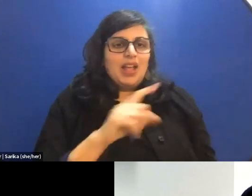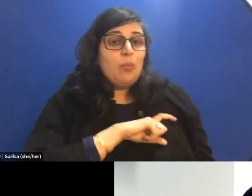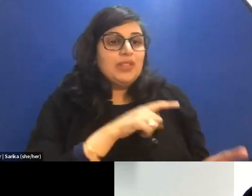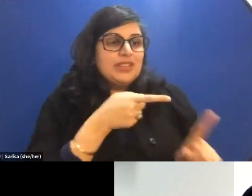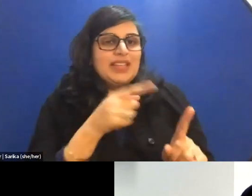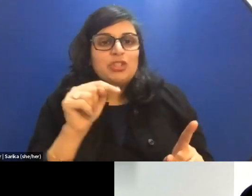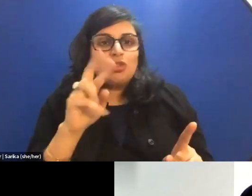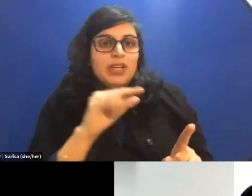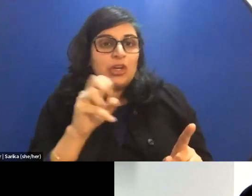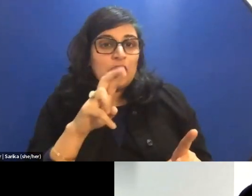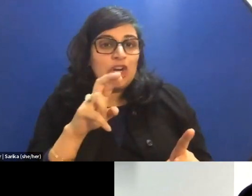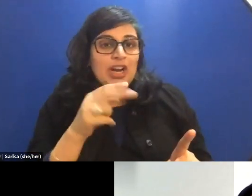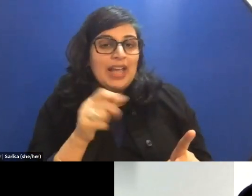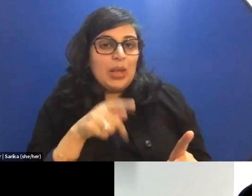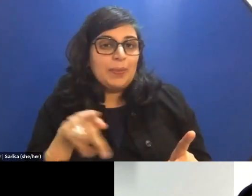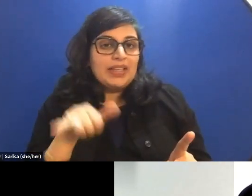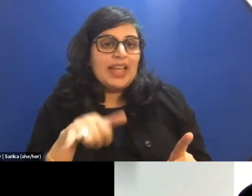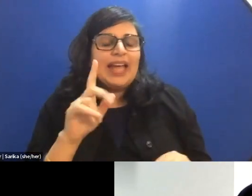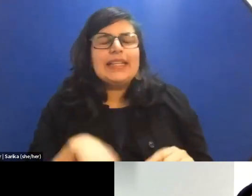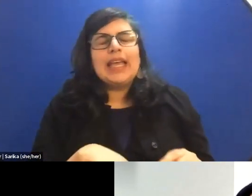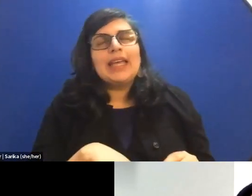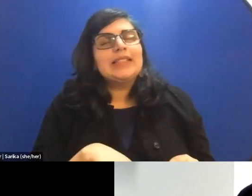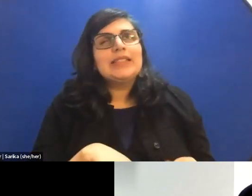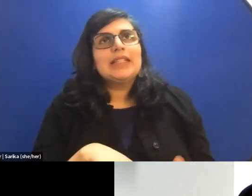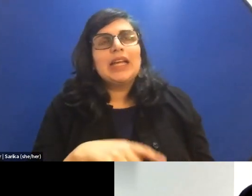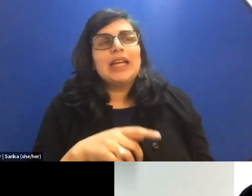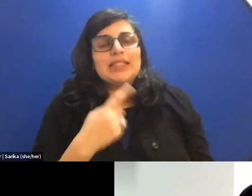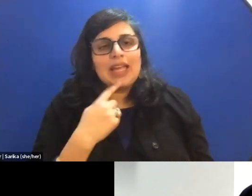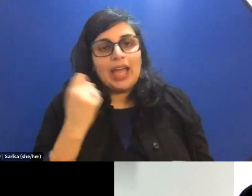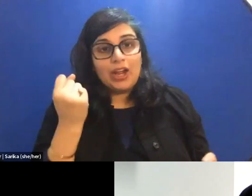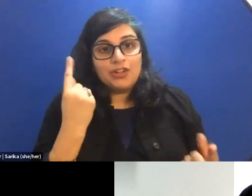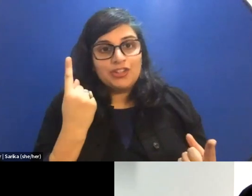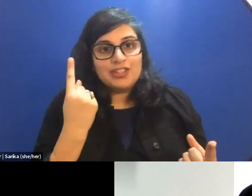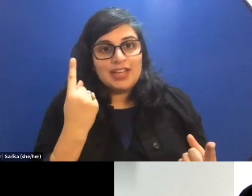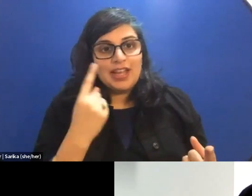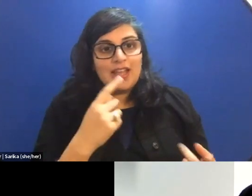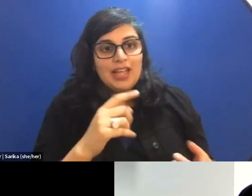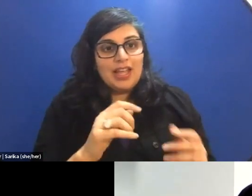frustration to call a riot and watch a trigger happy force rain down upon